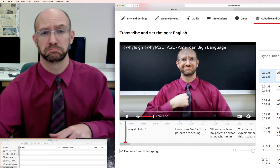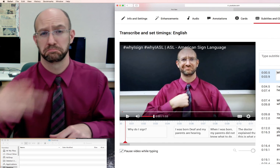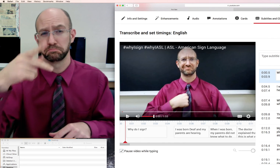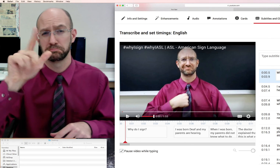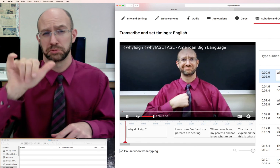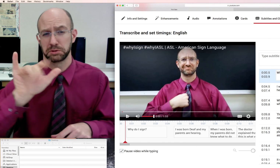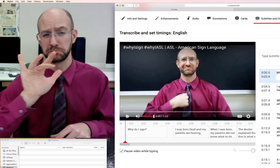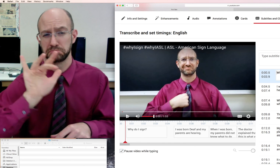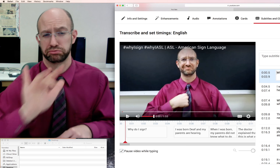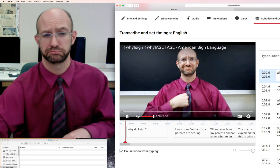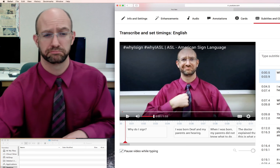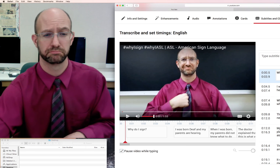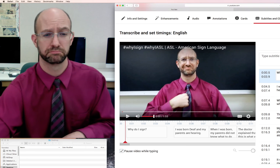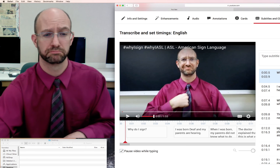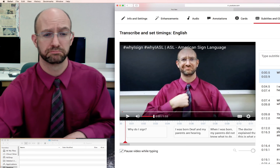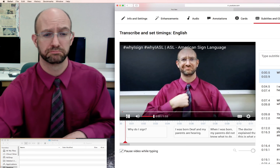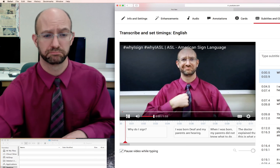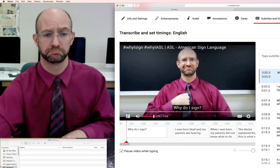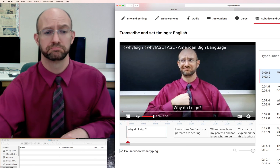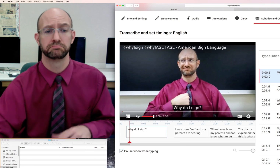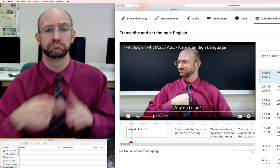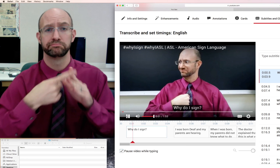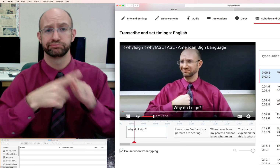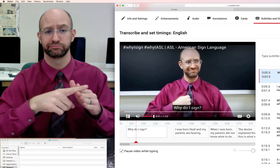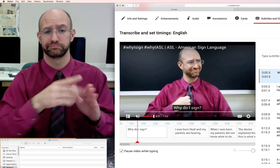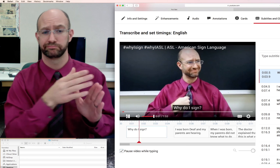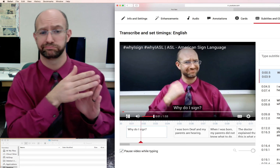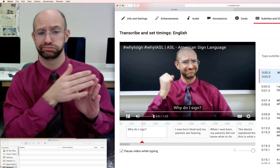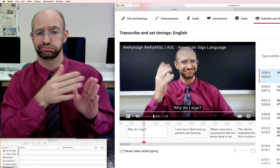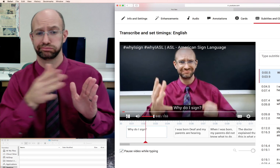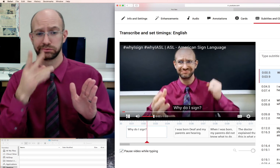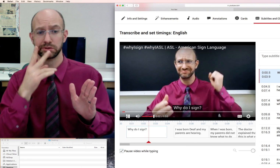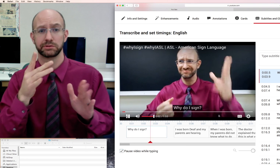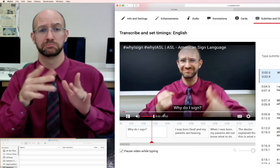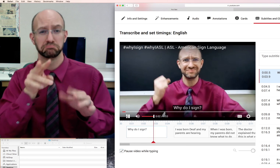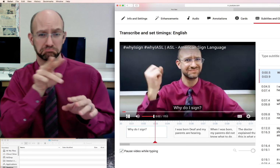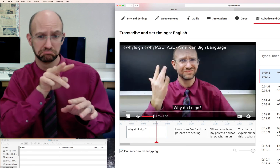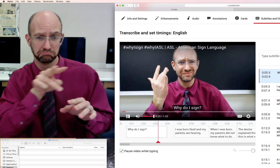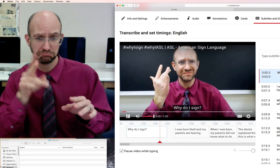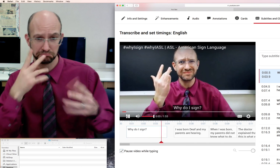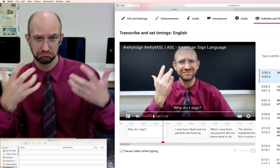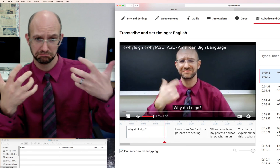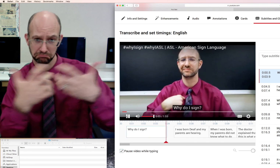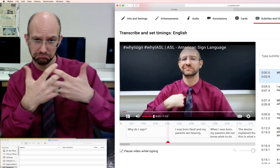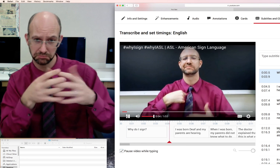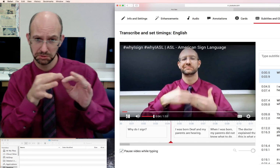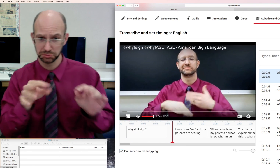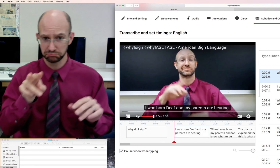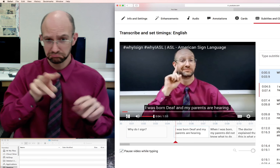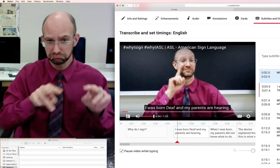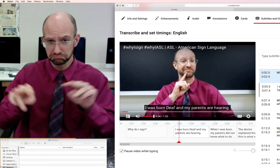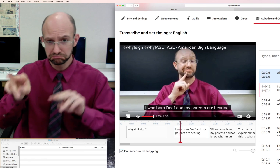You click on the play button. When the video starts playing, you watch the captions if it matches what you are saying.